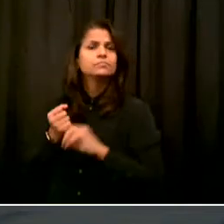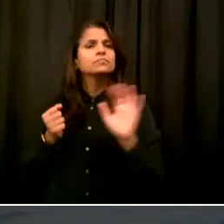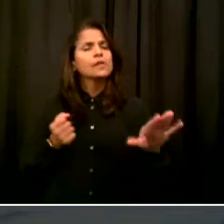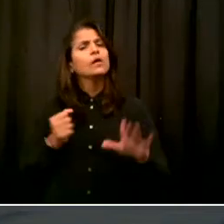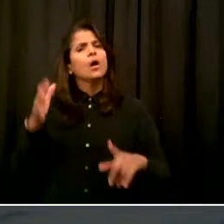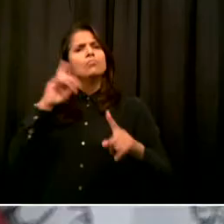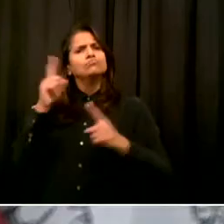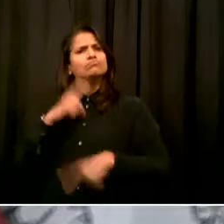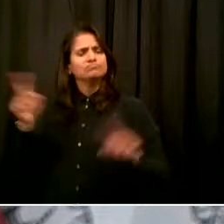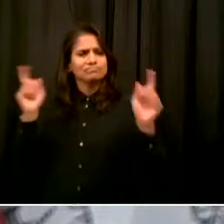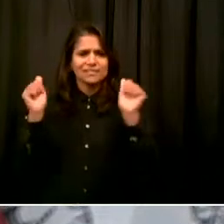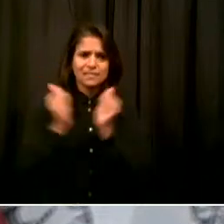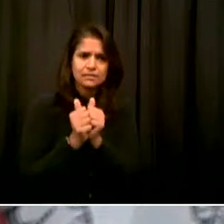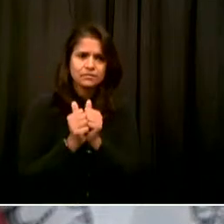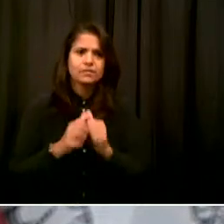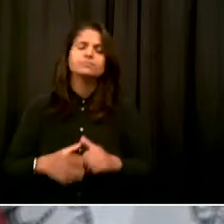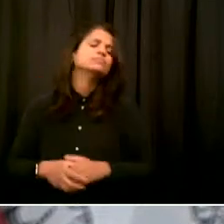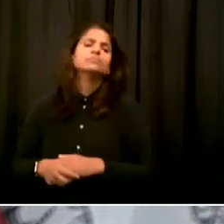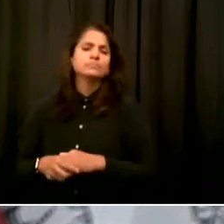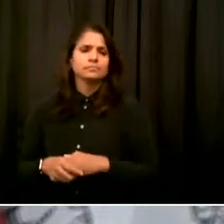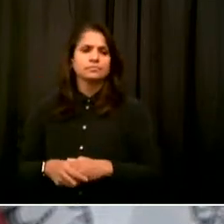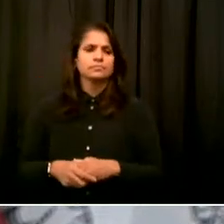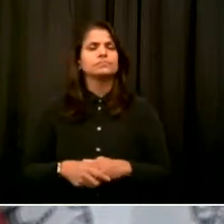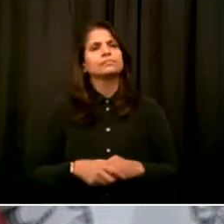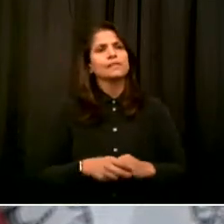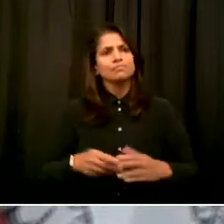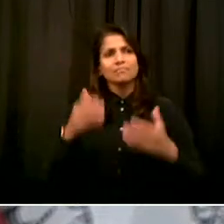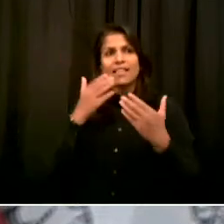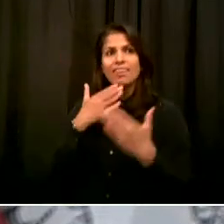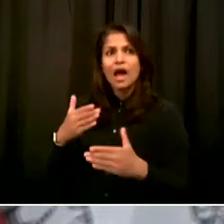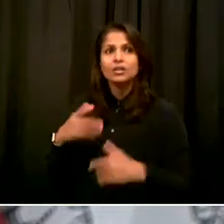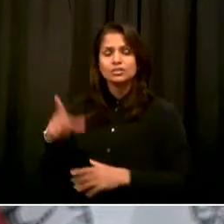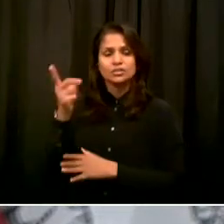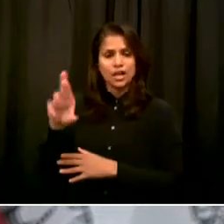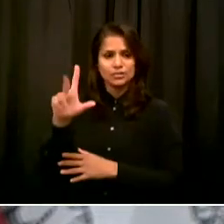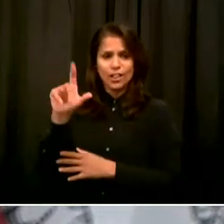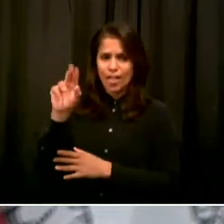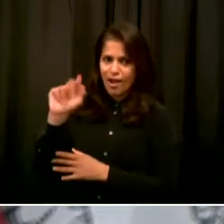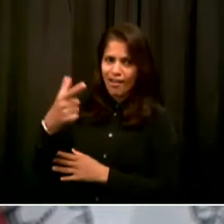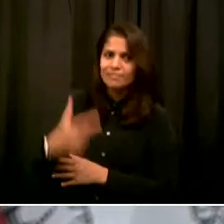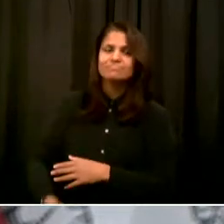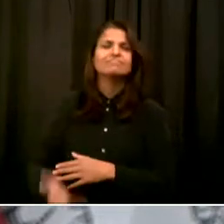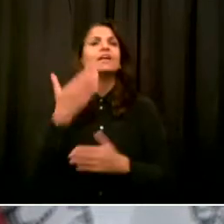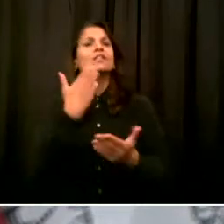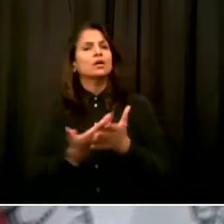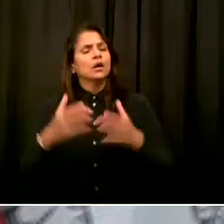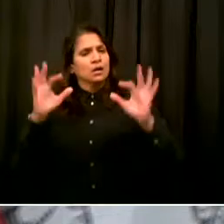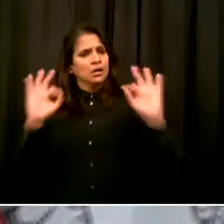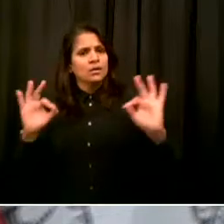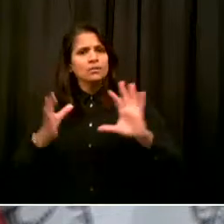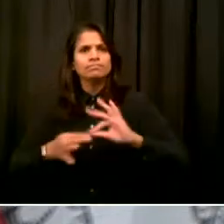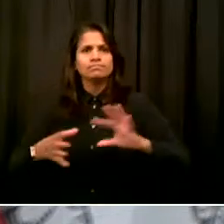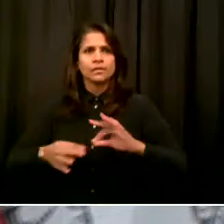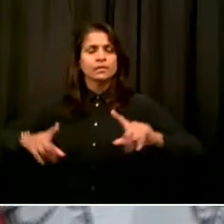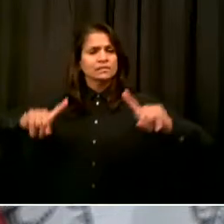CASE, WE HAVE CAUGHT ITIT EARLY AND WE WILL DO EVERYTHING IN OUR POWER TO DEPLOY RESOURCES AND JOIN THE FIGHT WITH YOU BY YOUR SIDE. WE WERE IN N THIS TOGETHER AND